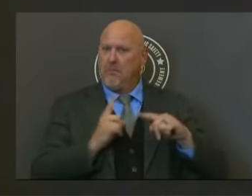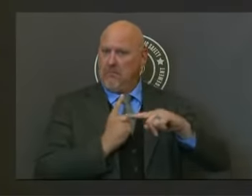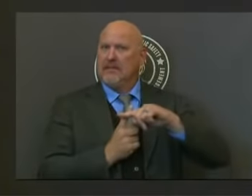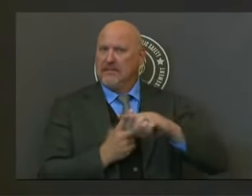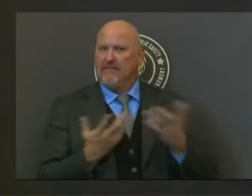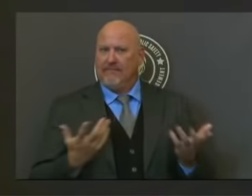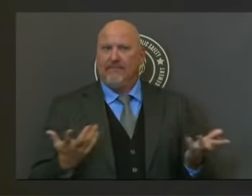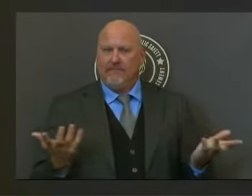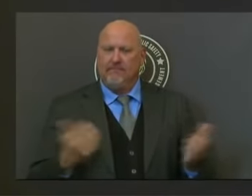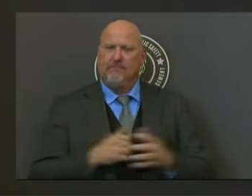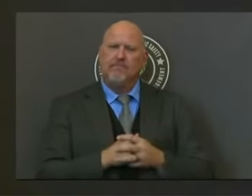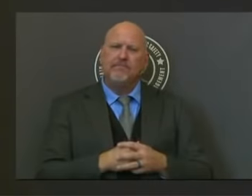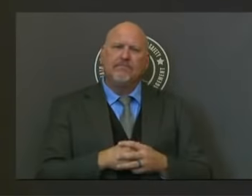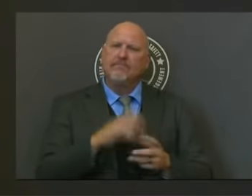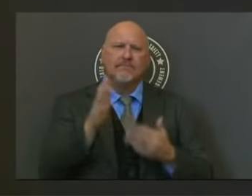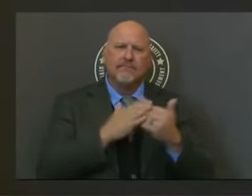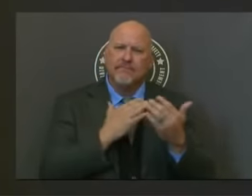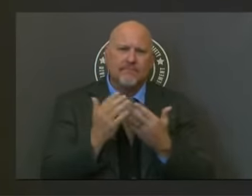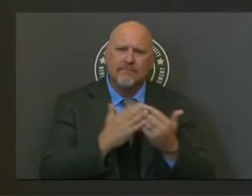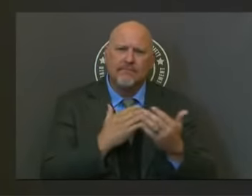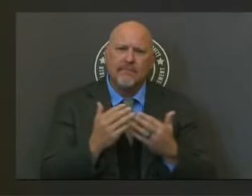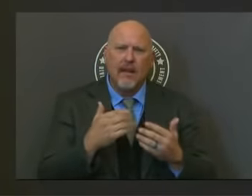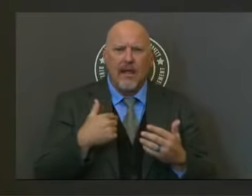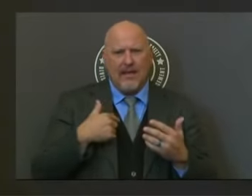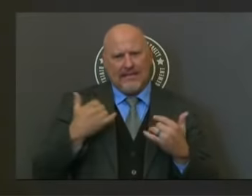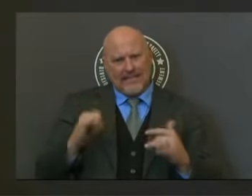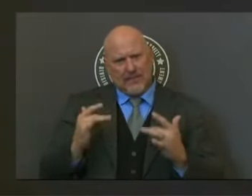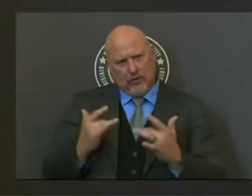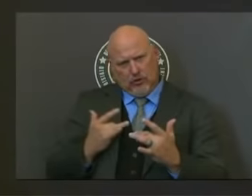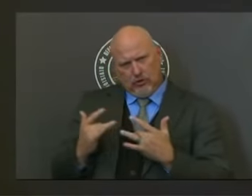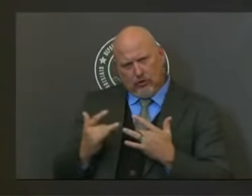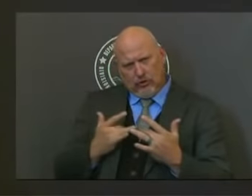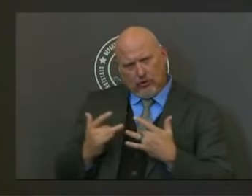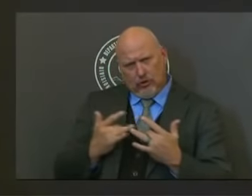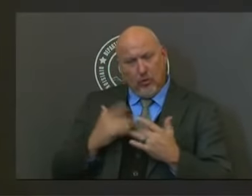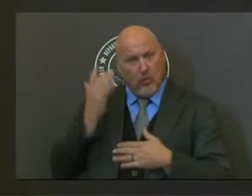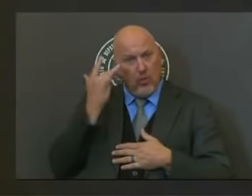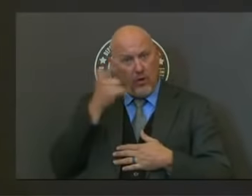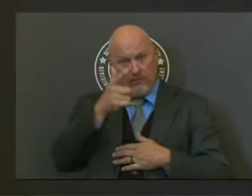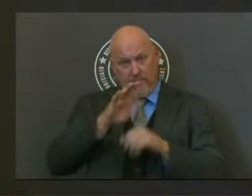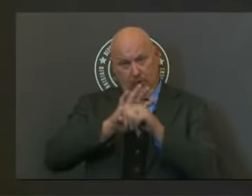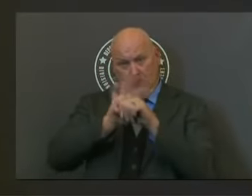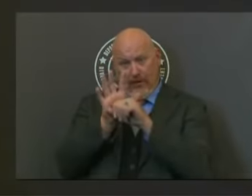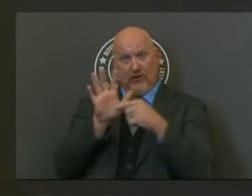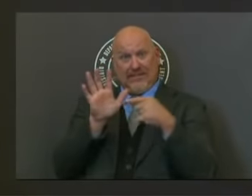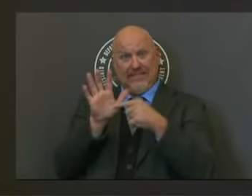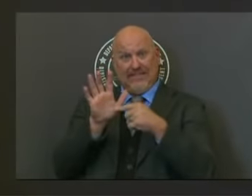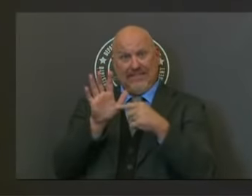what we don't know about the